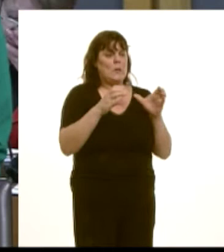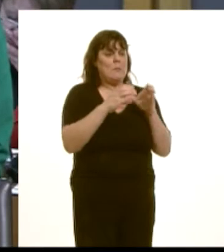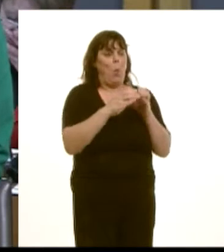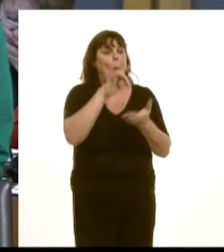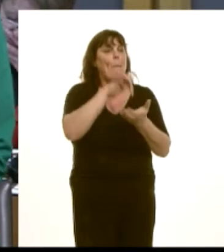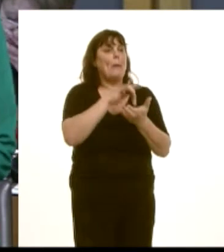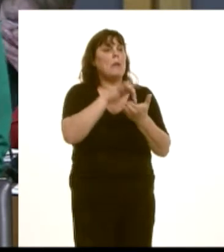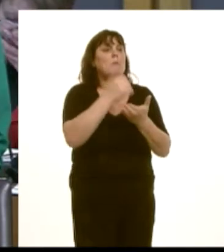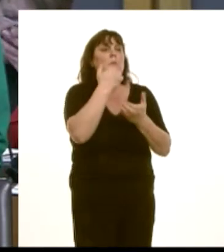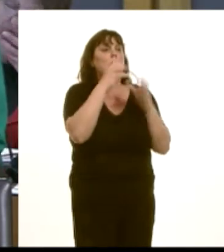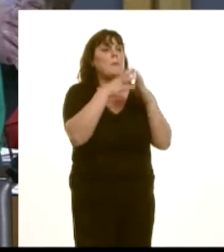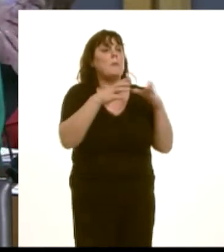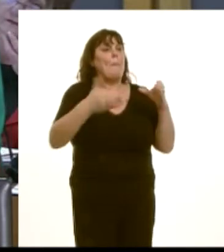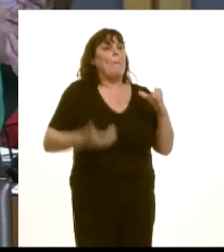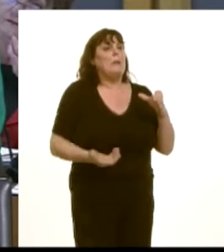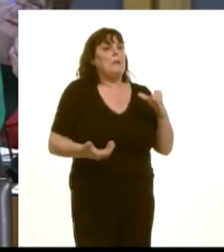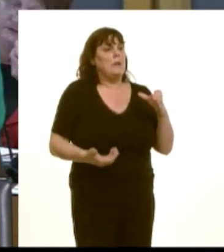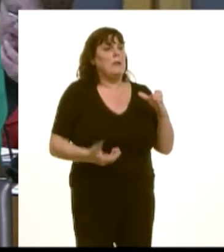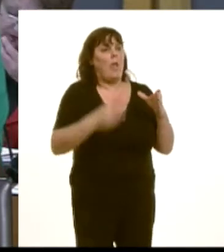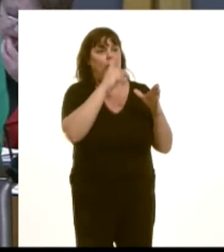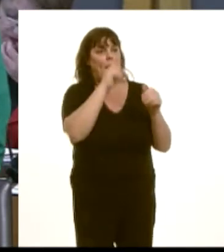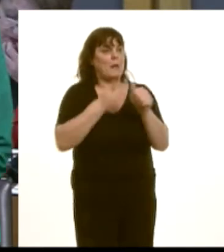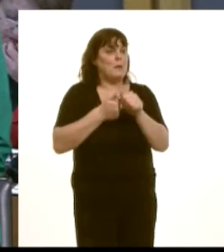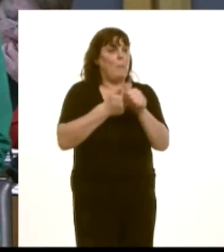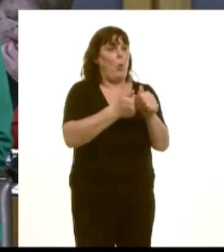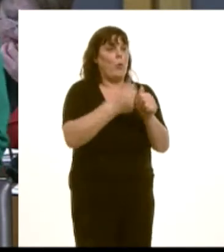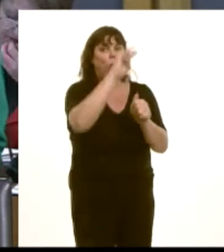businesses, which form the backbone of the Welsh economy. I am sure that you would agree